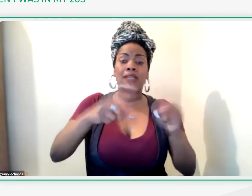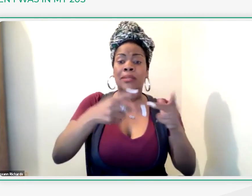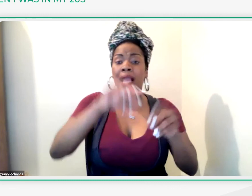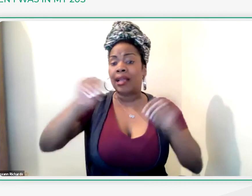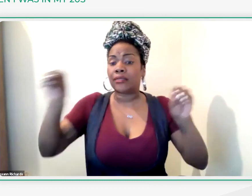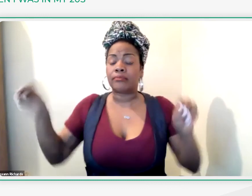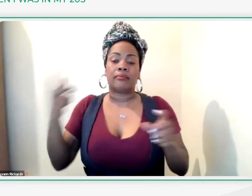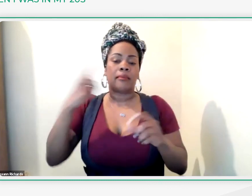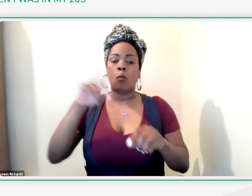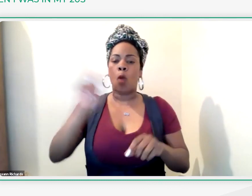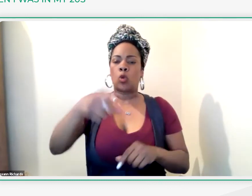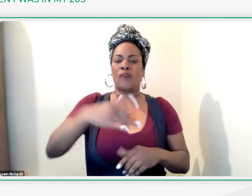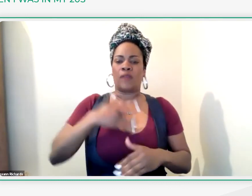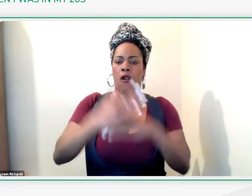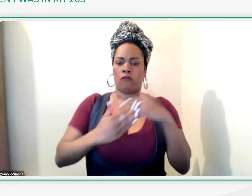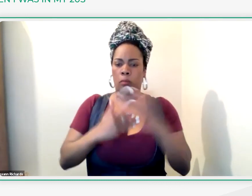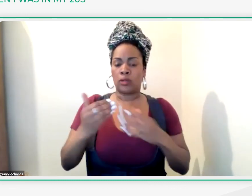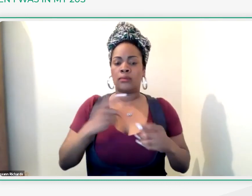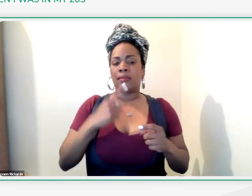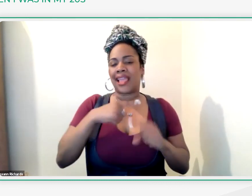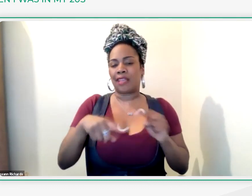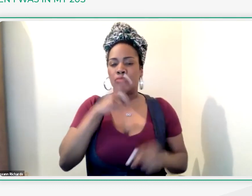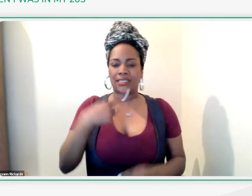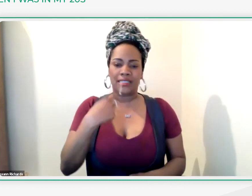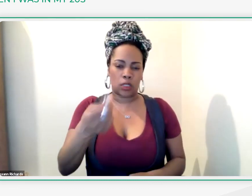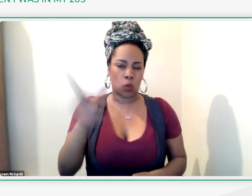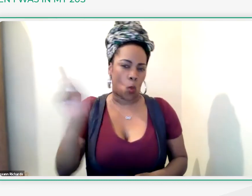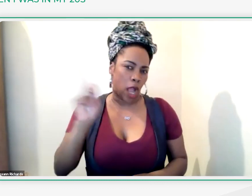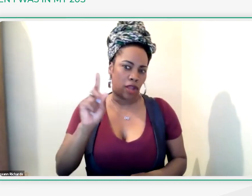So you can have your money in different places. Put it wherever you feel comfortable.